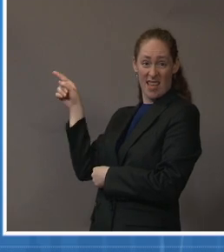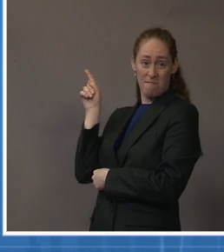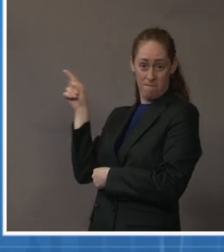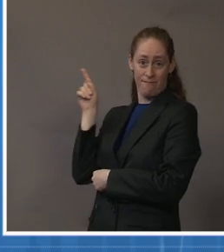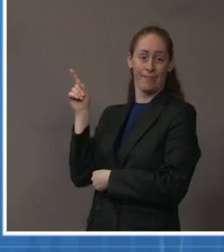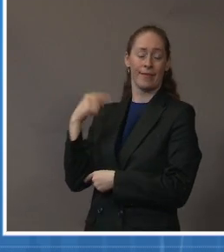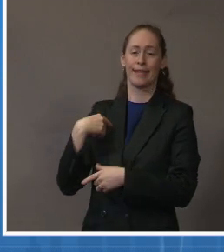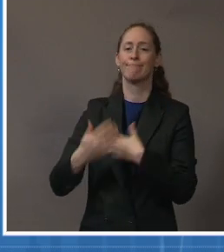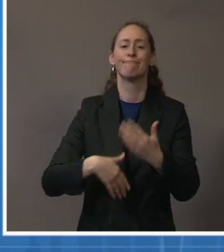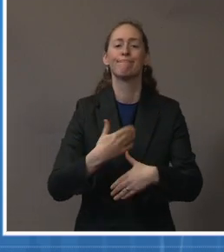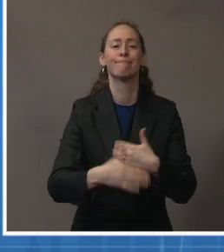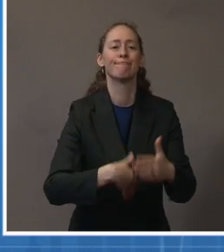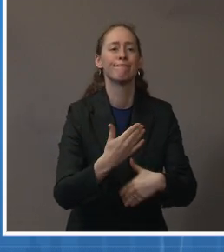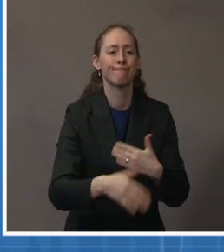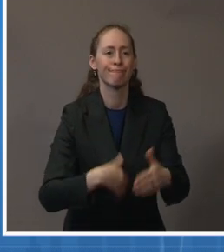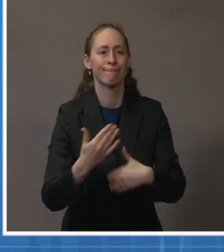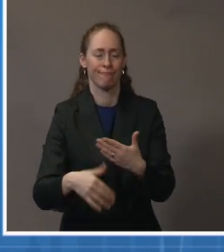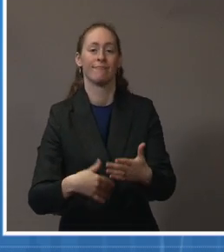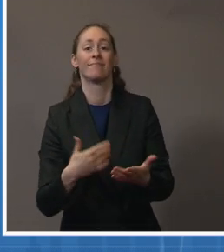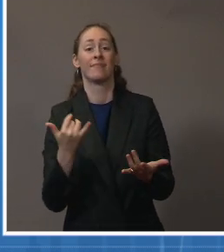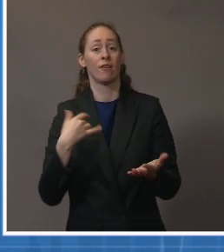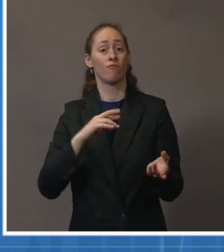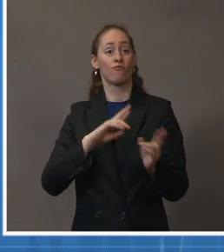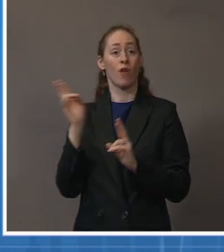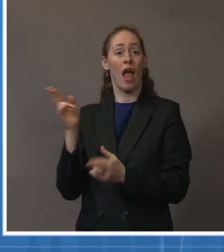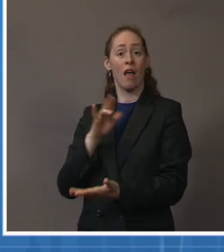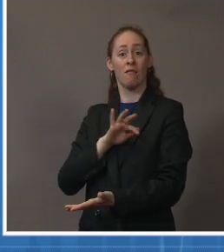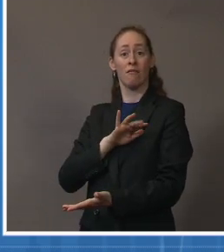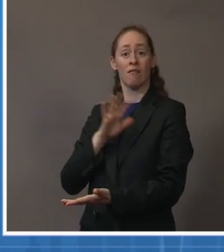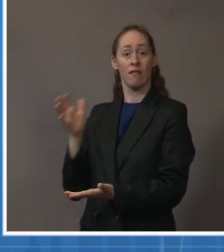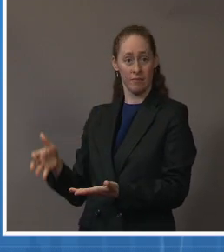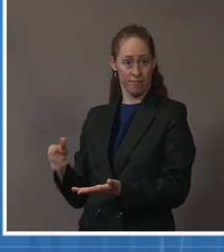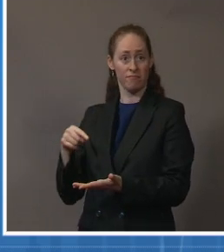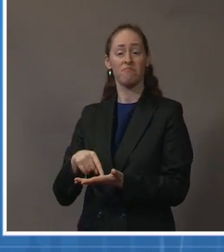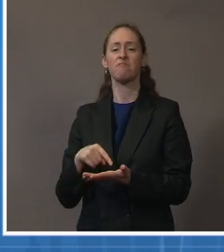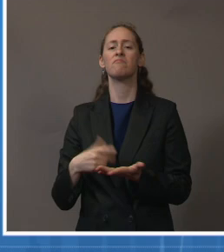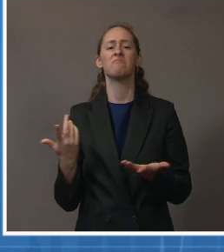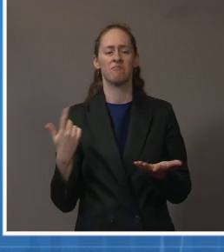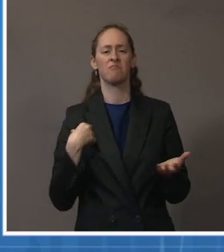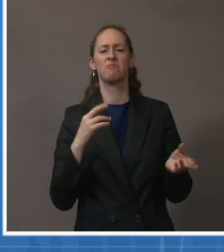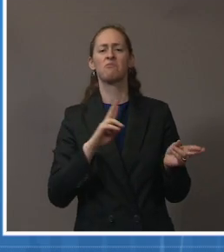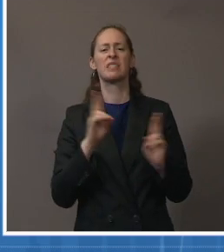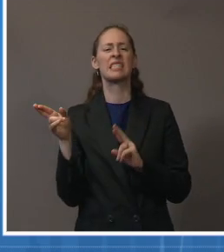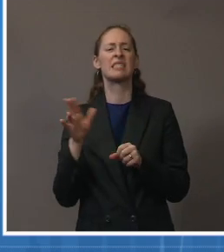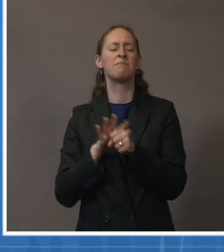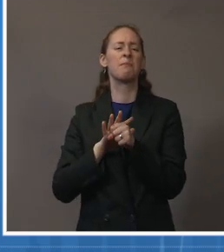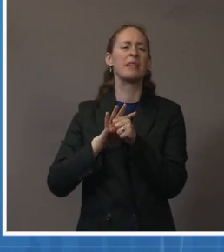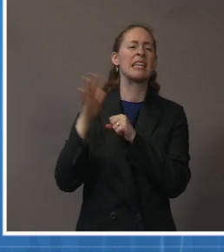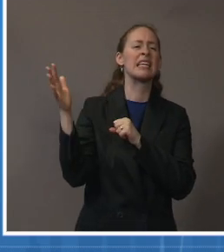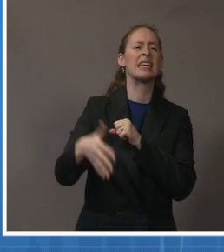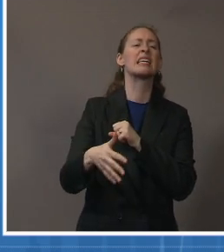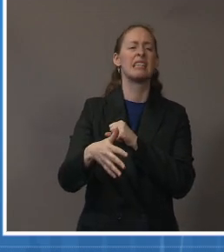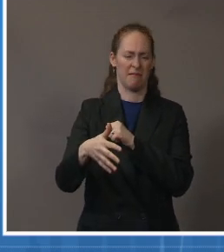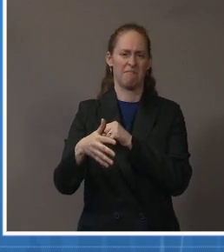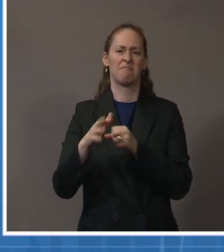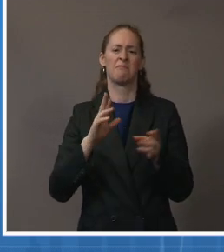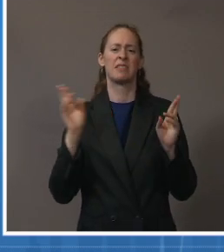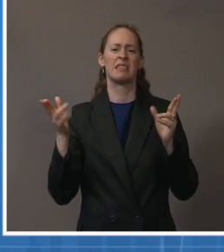we are confident in our supply of our authorized vaccines. As a result, we're removing the DPA priority ratings